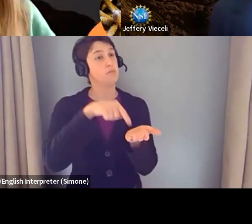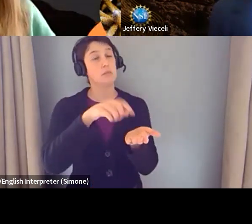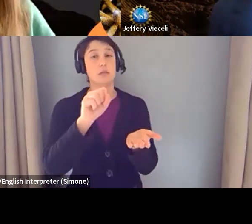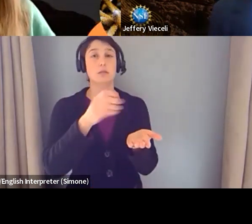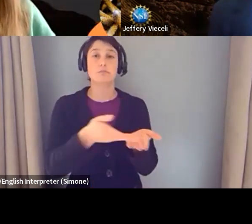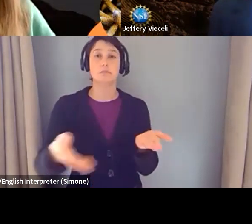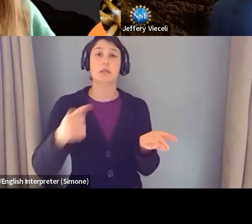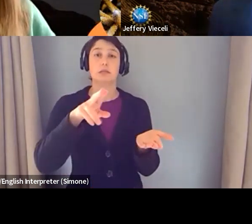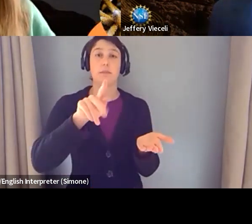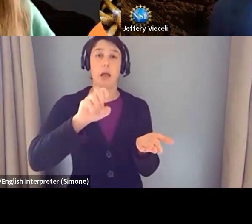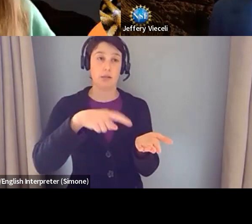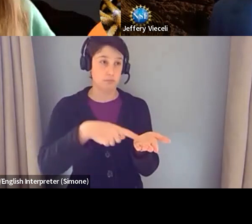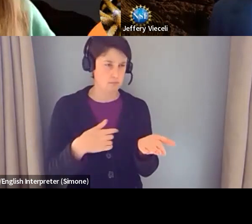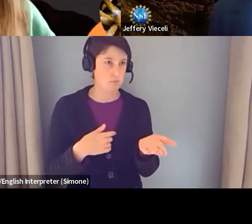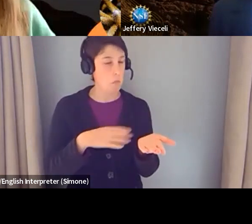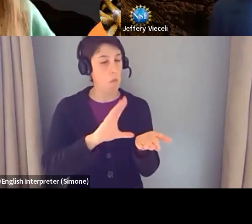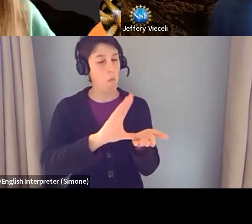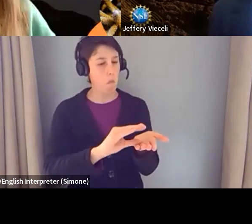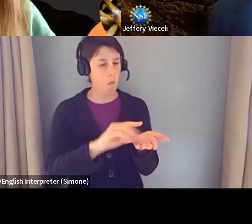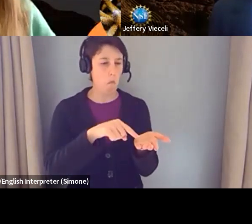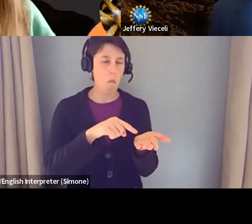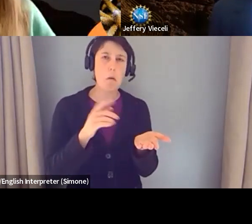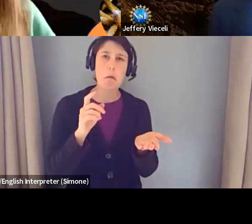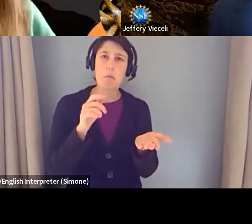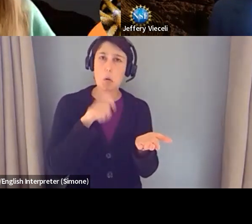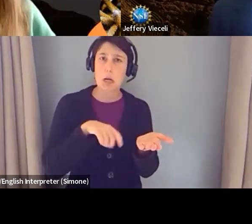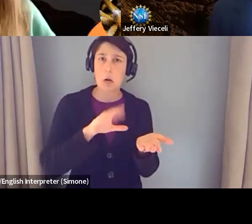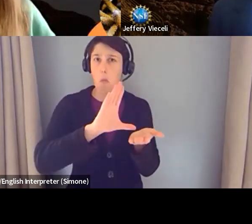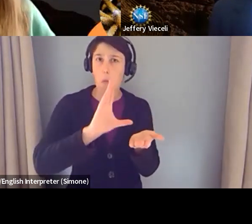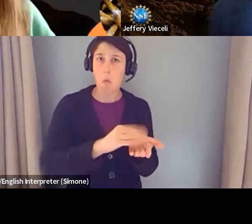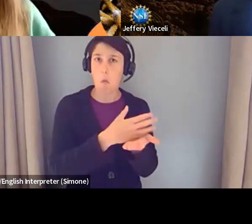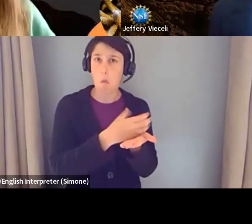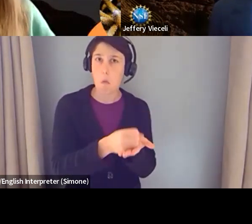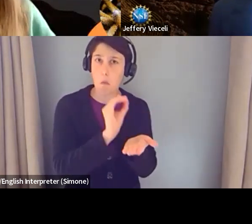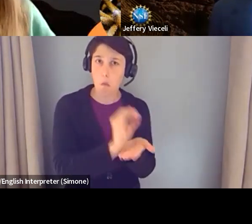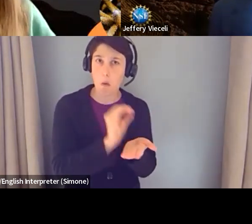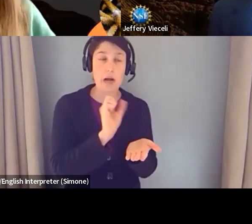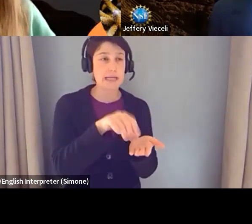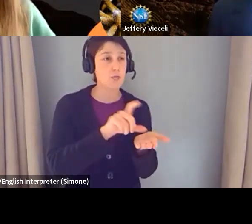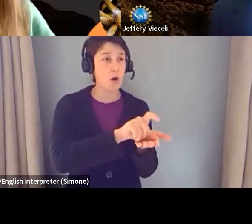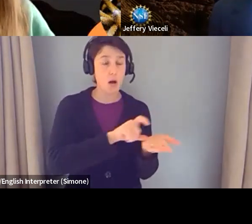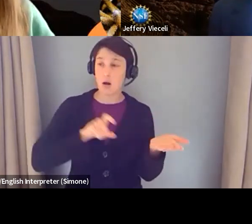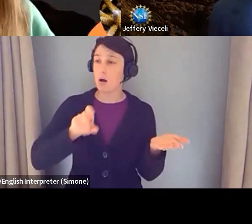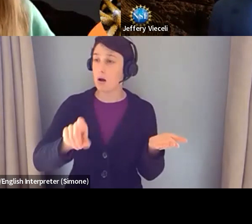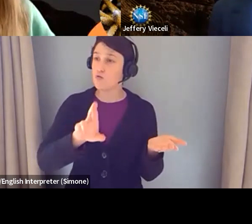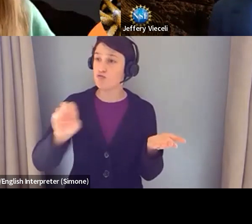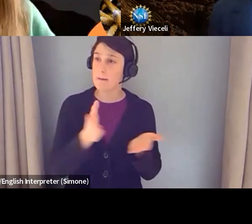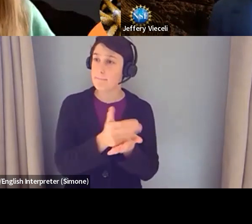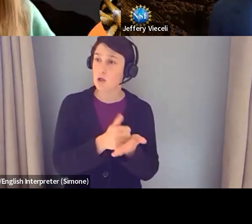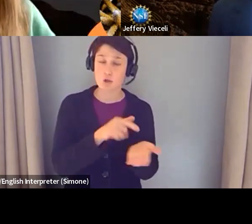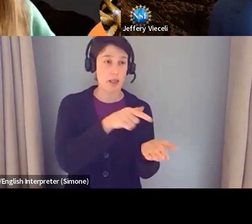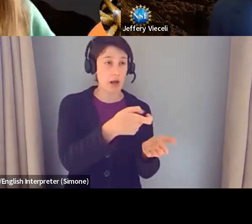for supplies, can you rebudget those participant support costs to help the other participants,